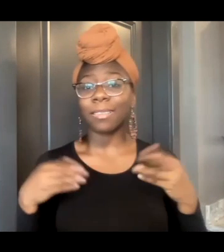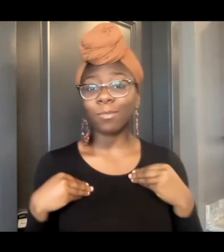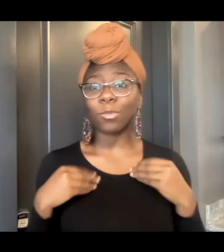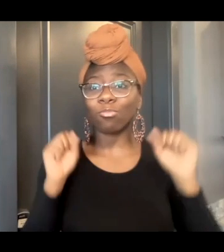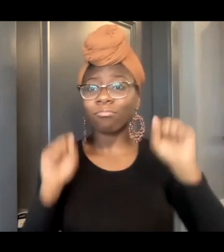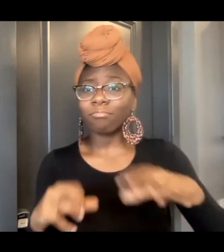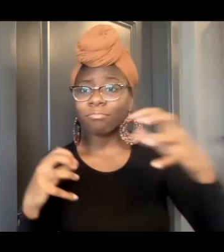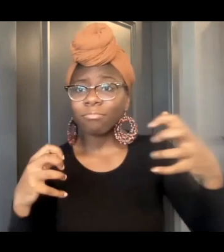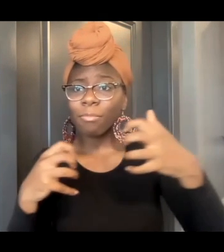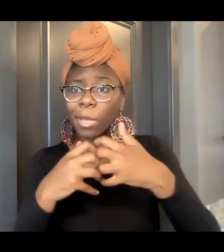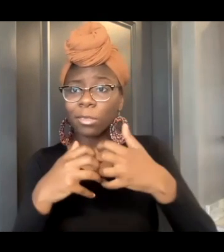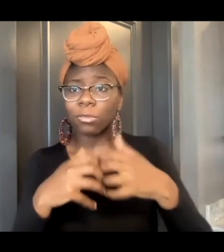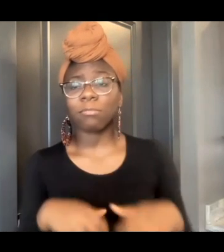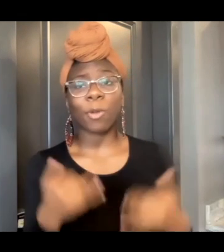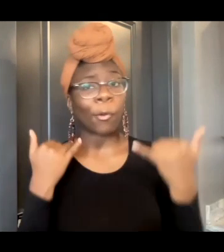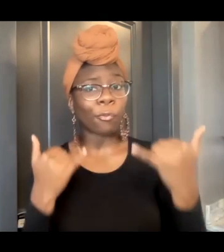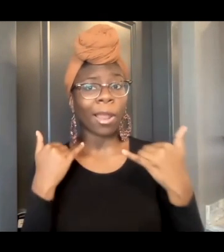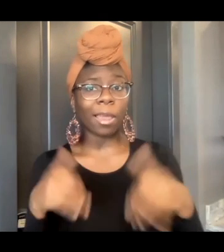adaptable.